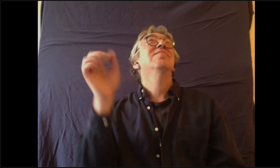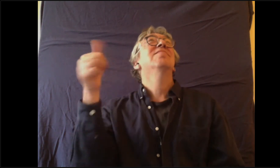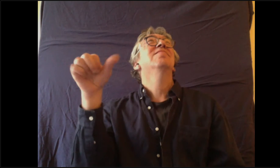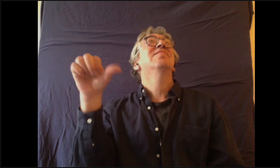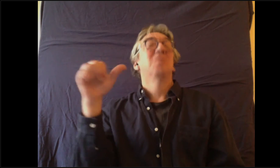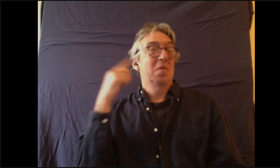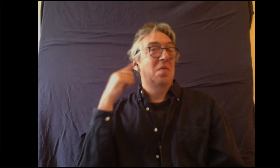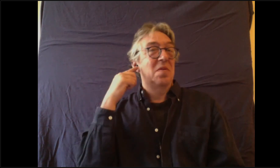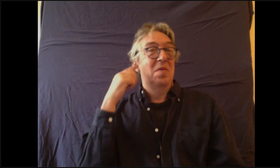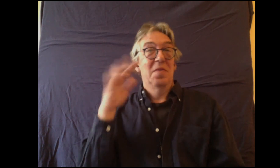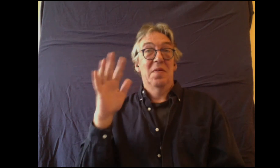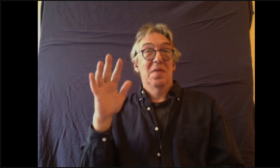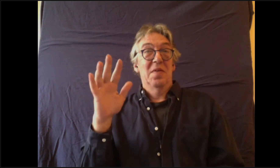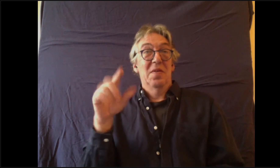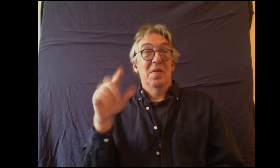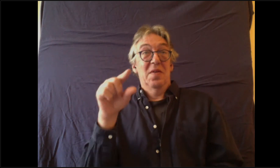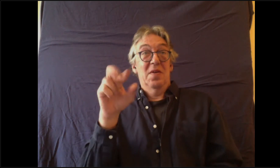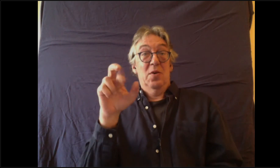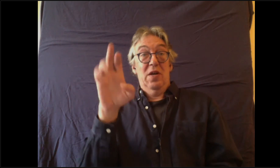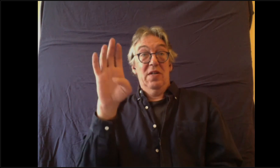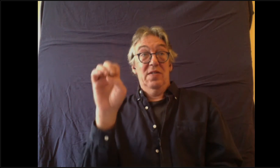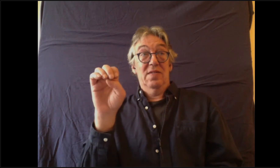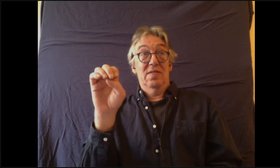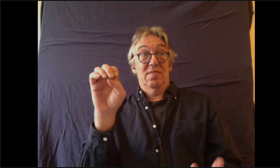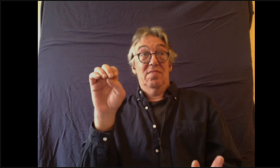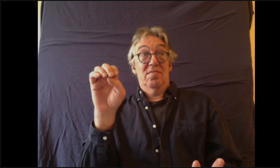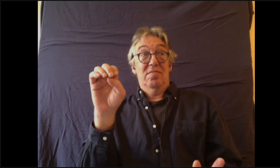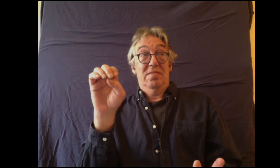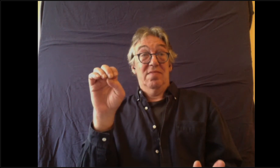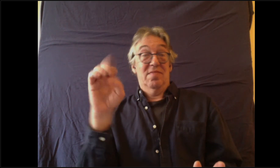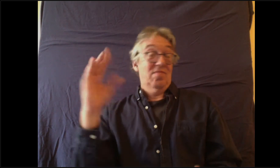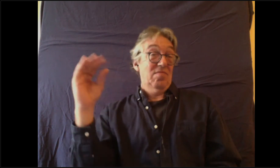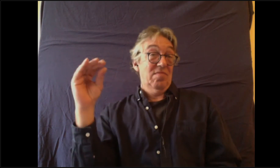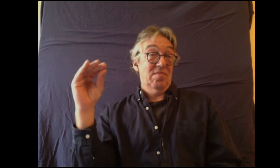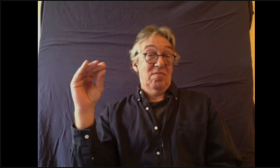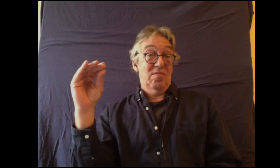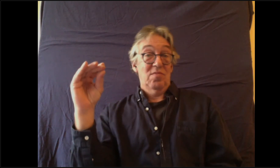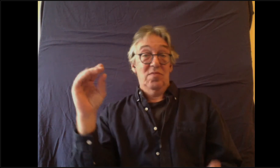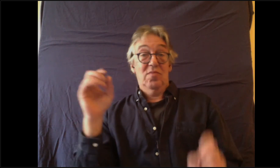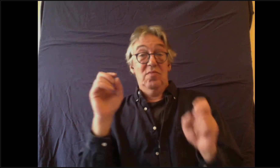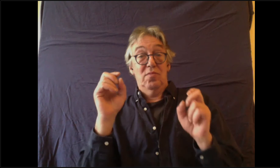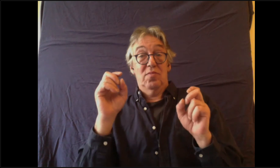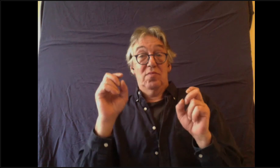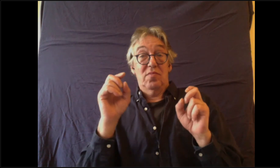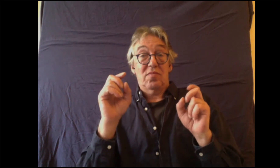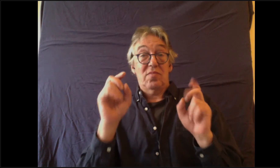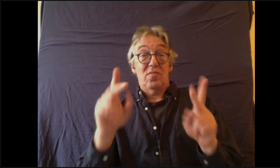Okay. I was saying that I was so excited to be in Belgium.